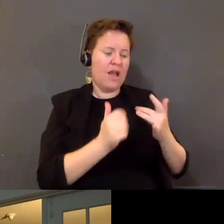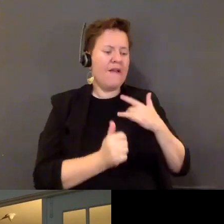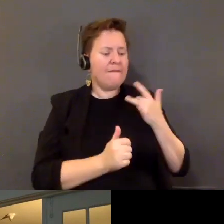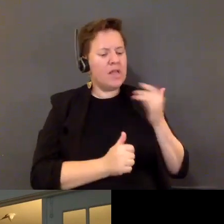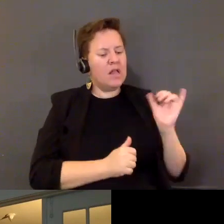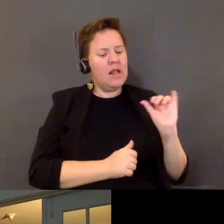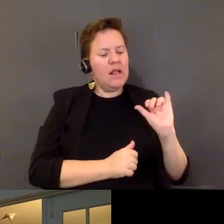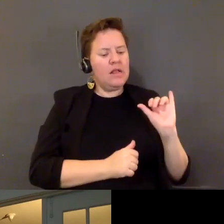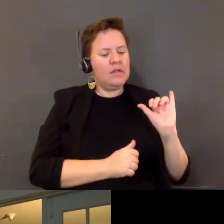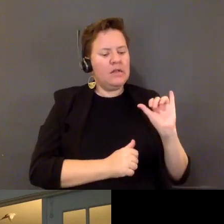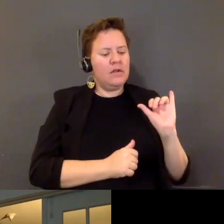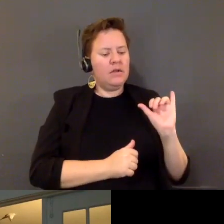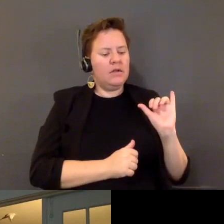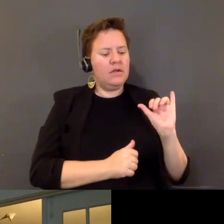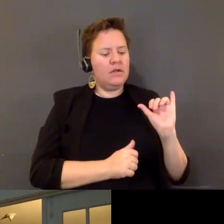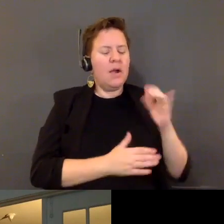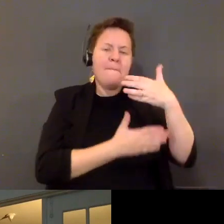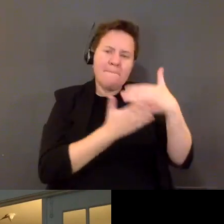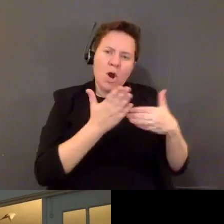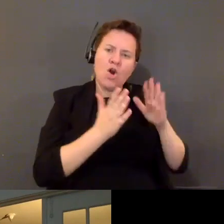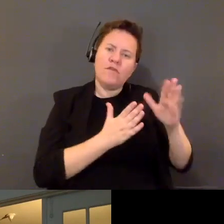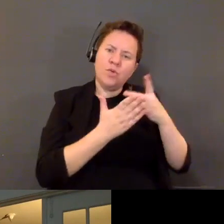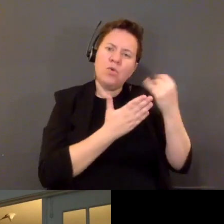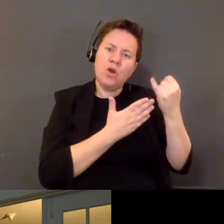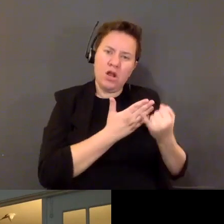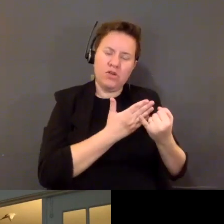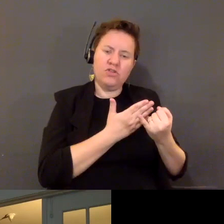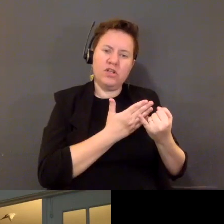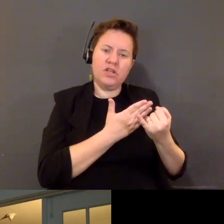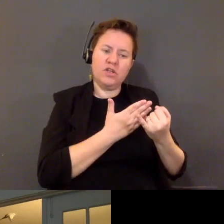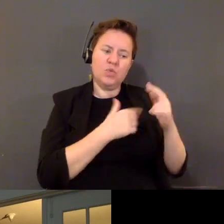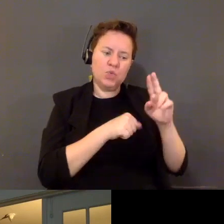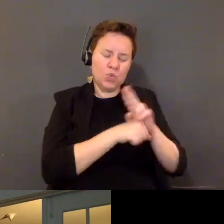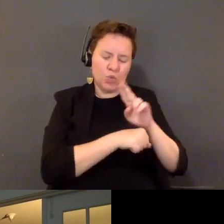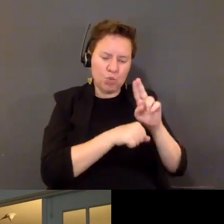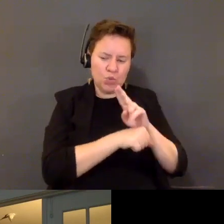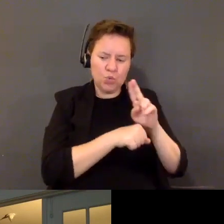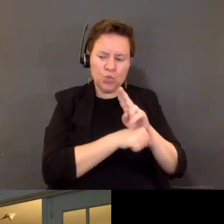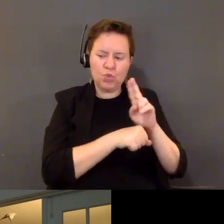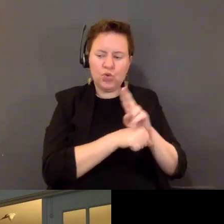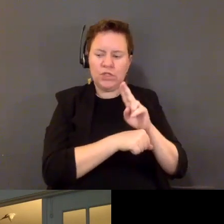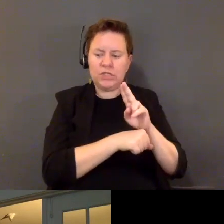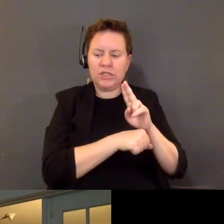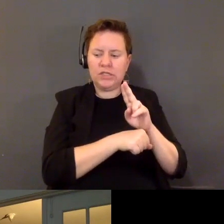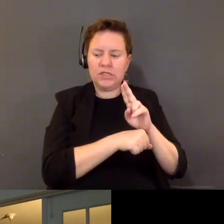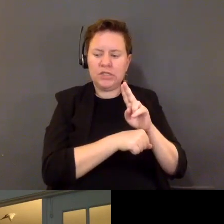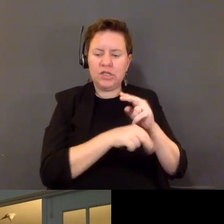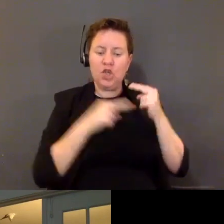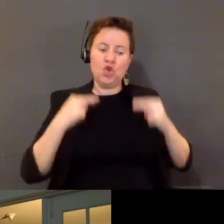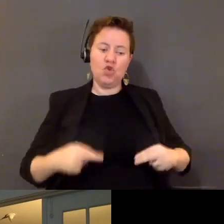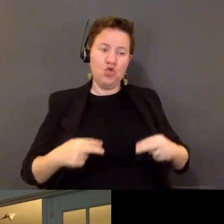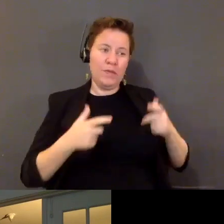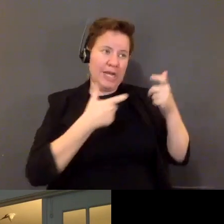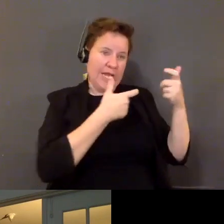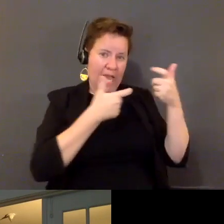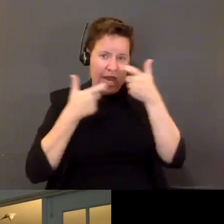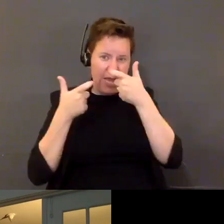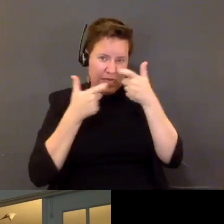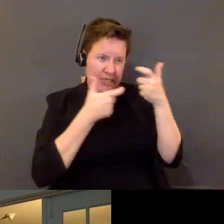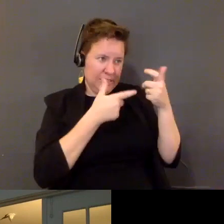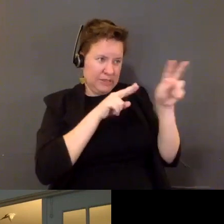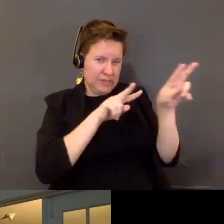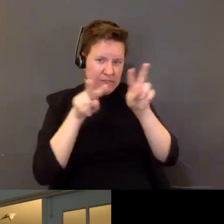some of part of your project is using the human gaze as a tool for healing